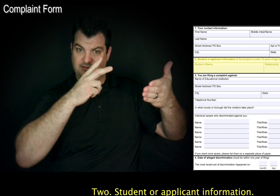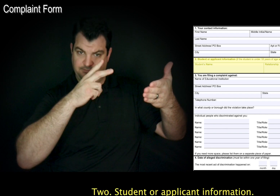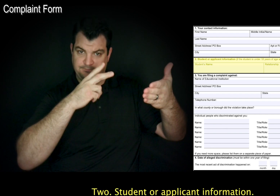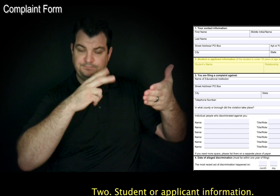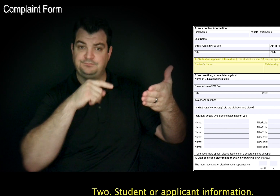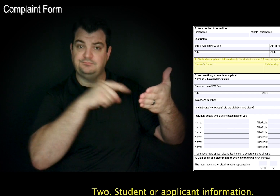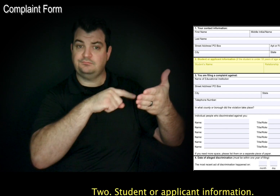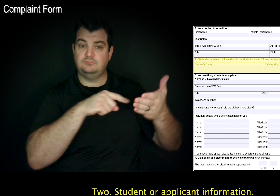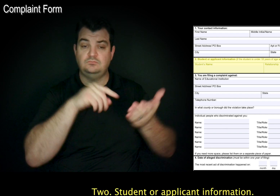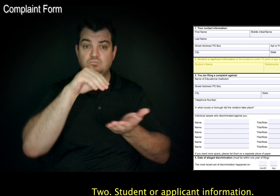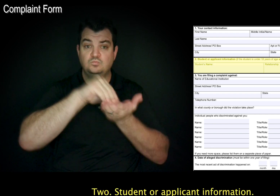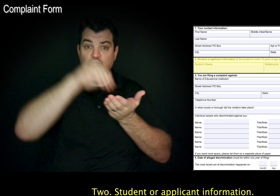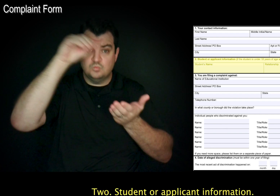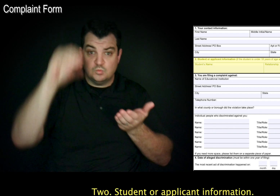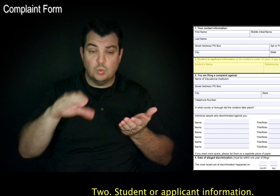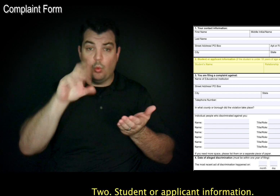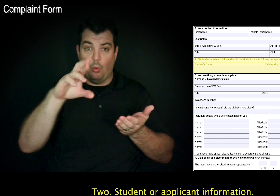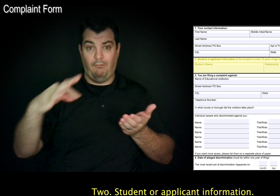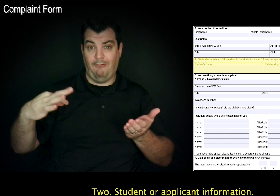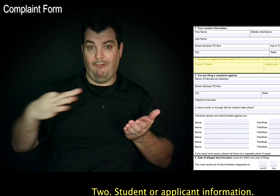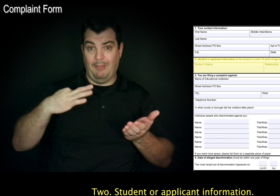Two. Student or applicant information.